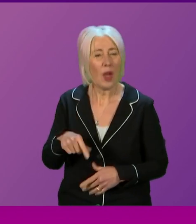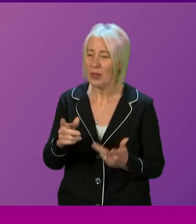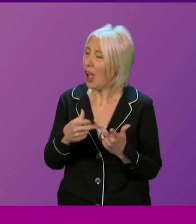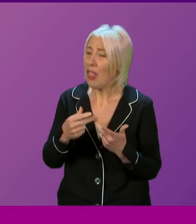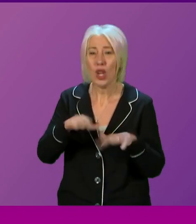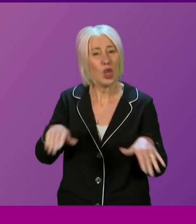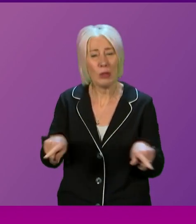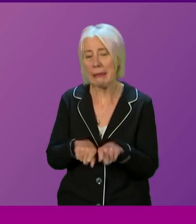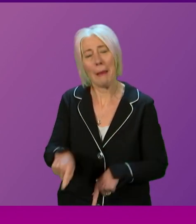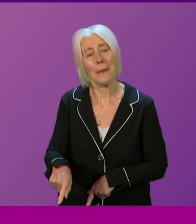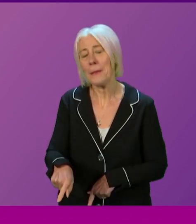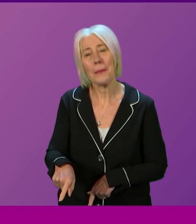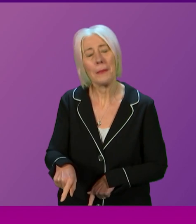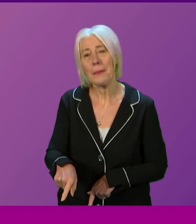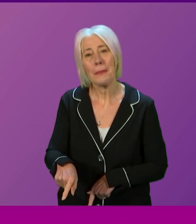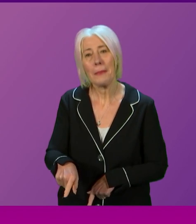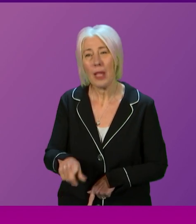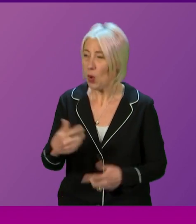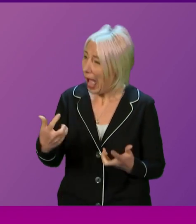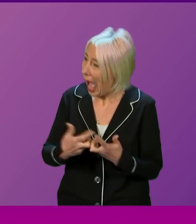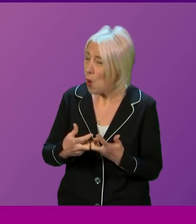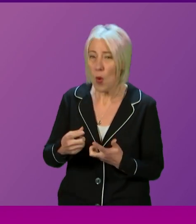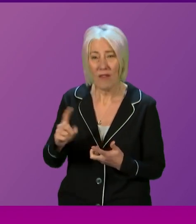How has the First Minister let it get so bad?